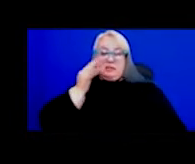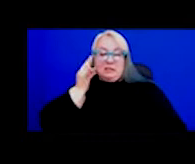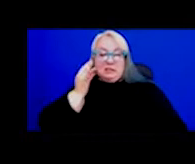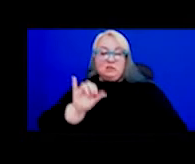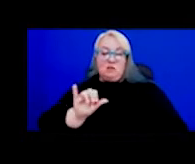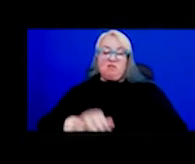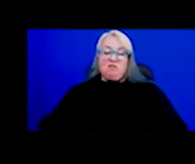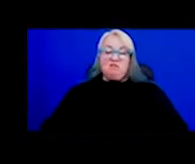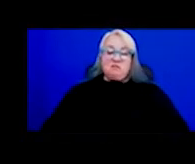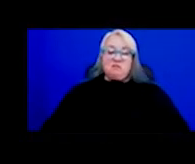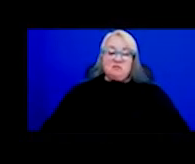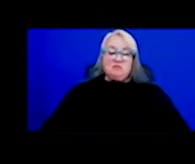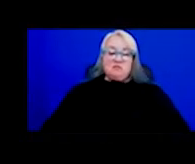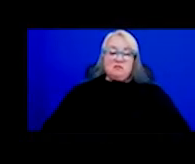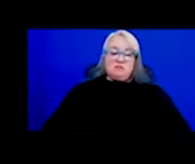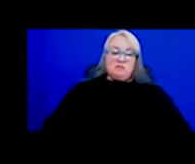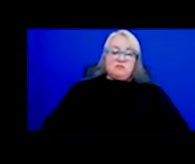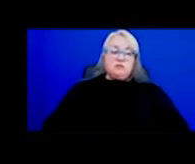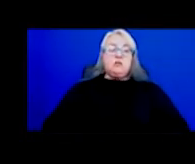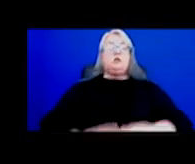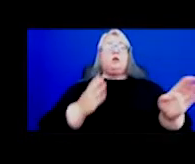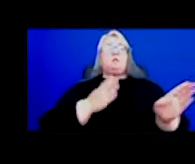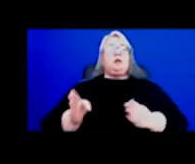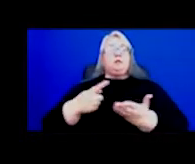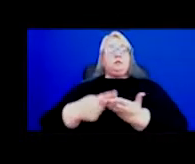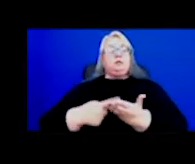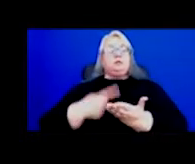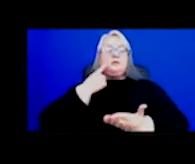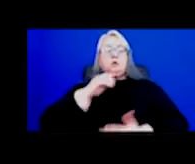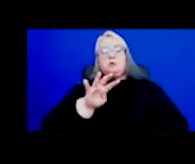So I'm planning to discuss these items for maybe 45 or 50 minutes, I do want to leave